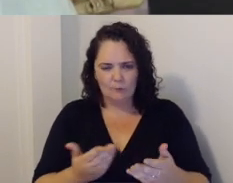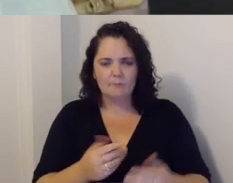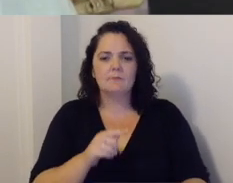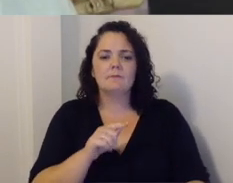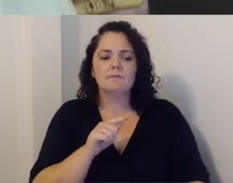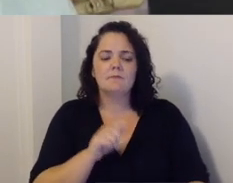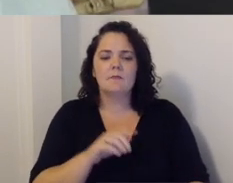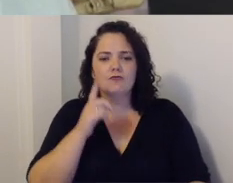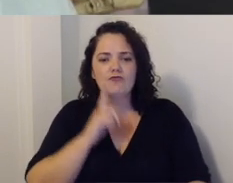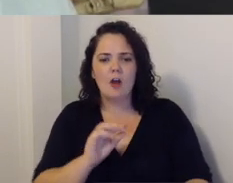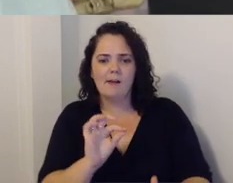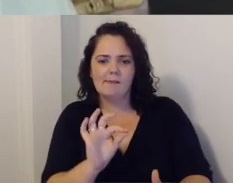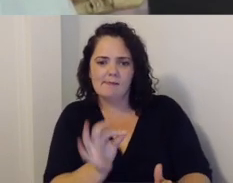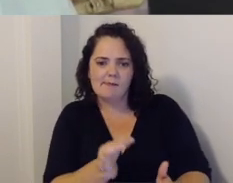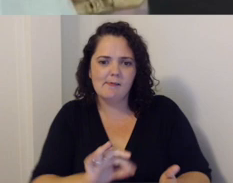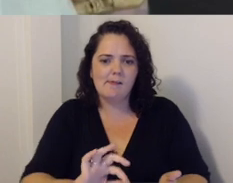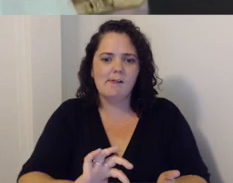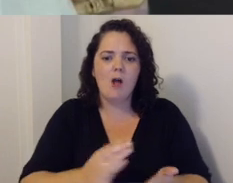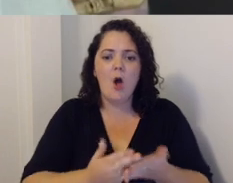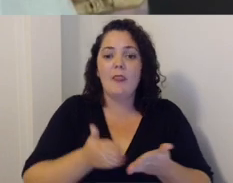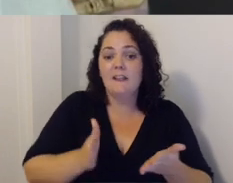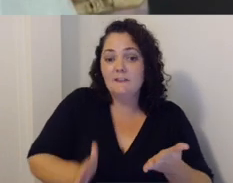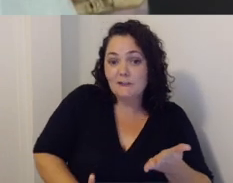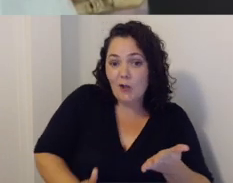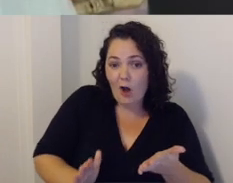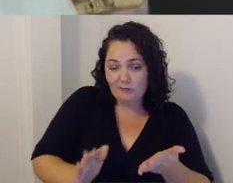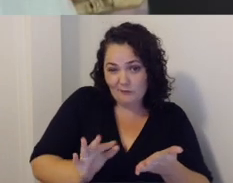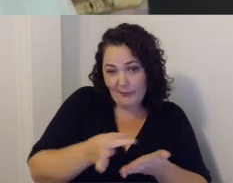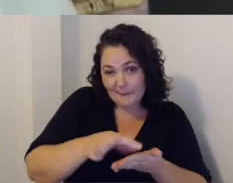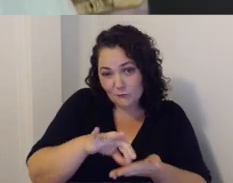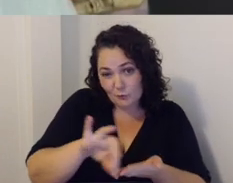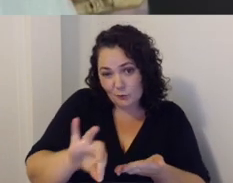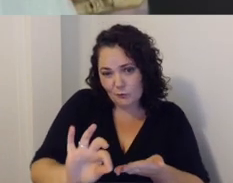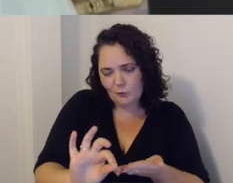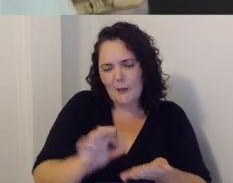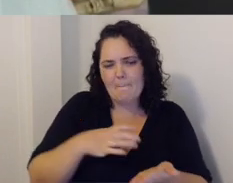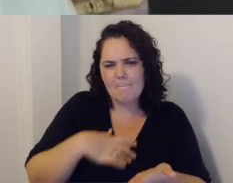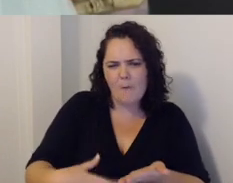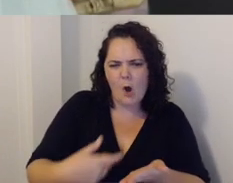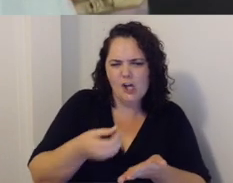of that pencil and really just try to using the side of the pencil get more and more graphite down